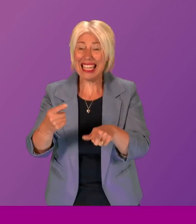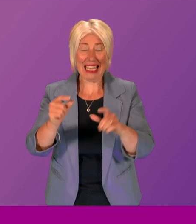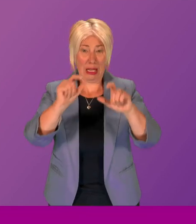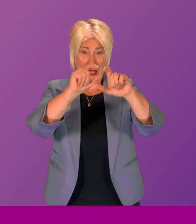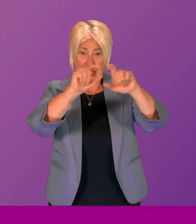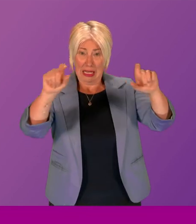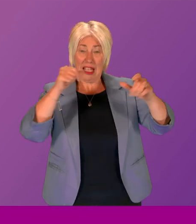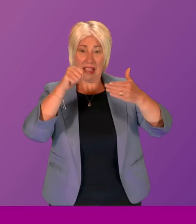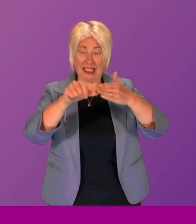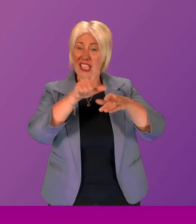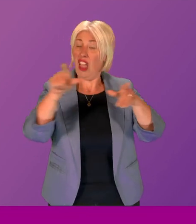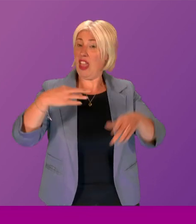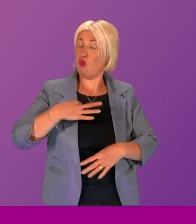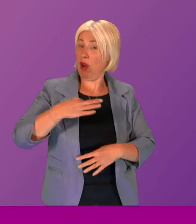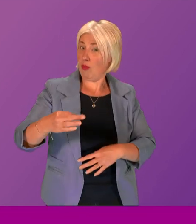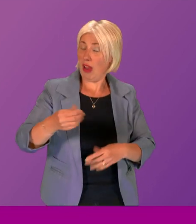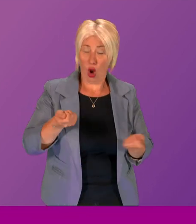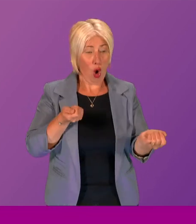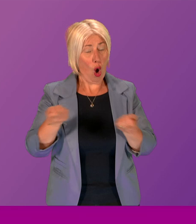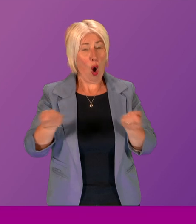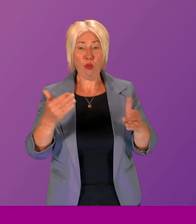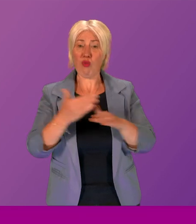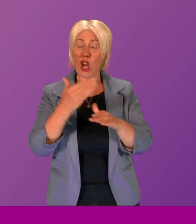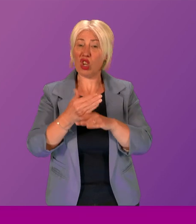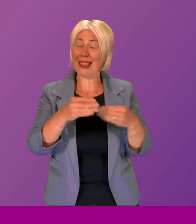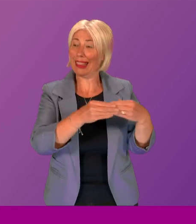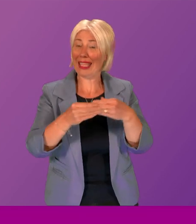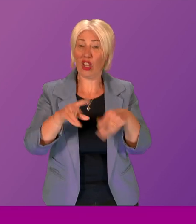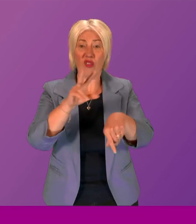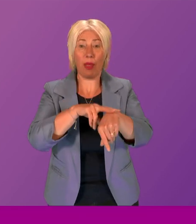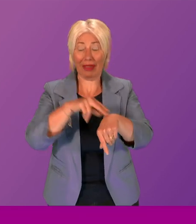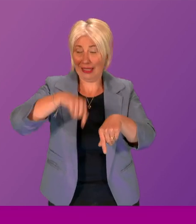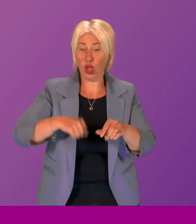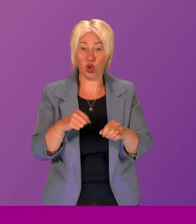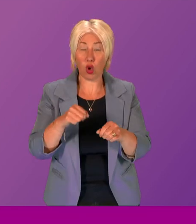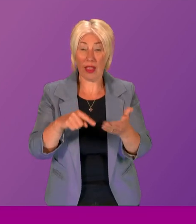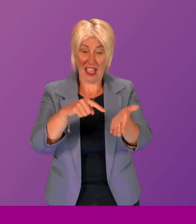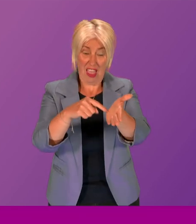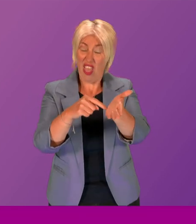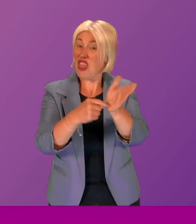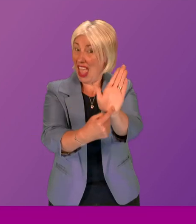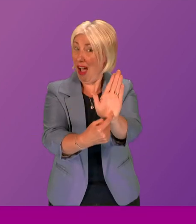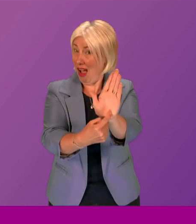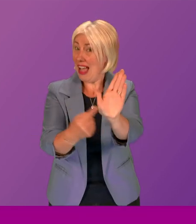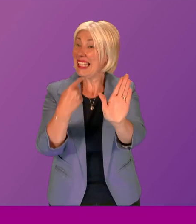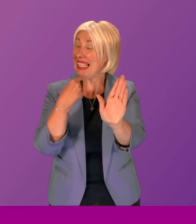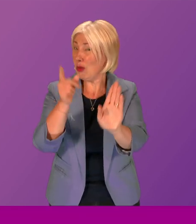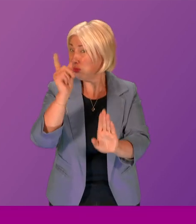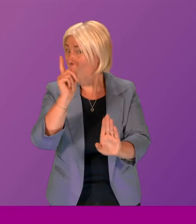“representing the operational leaders of the police service in Scotland”. It is giving as stark a warning as possible to this SNP Government